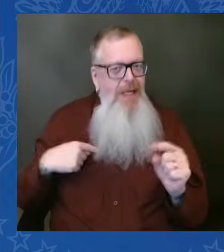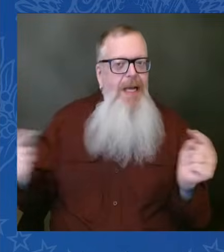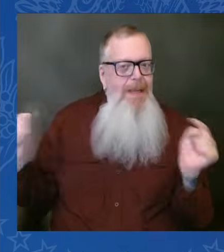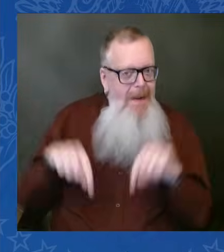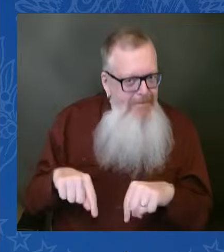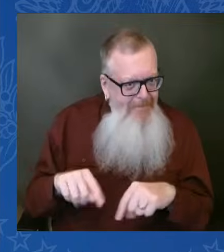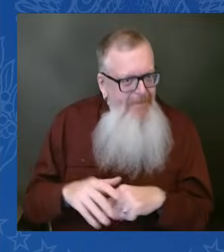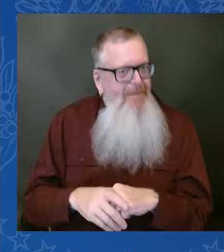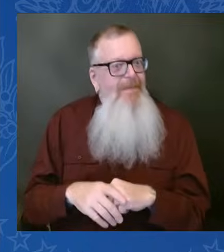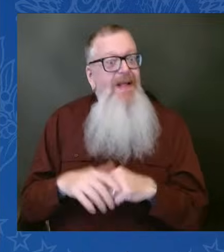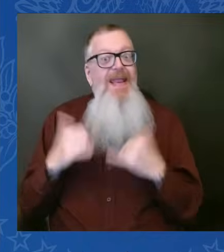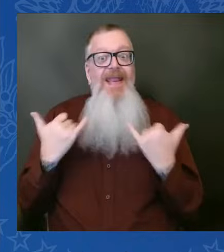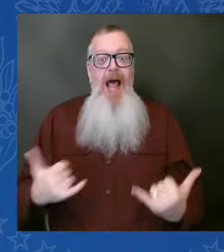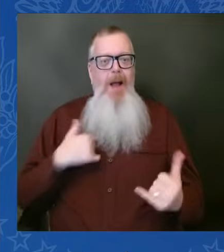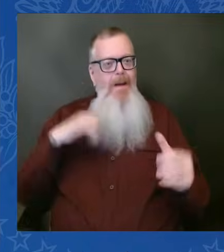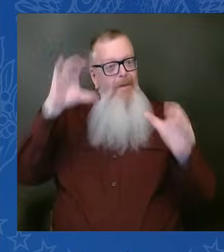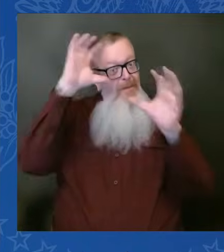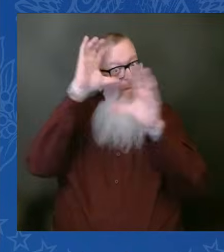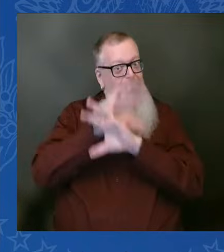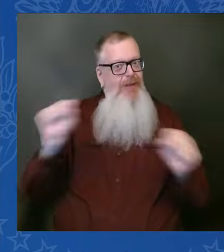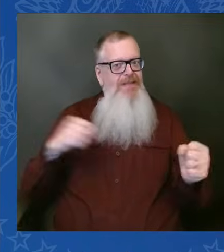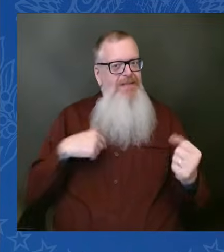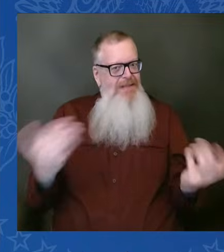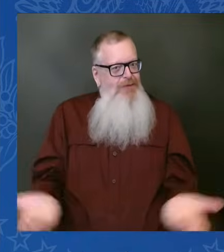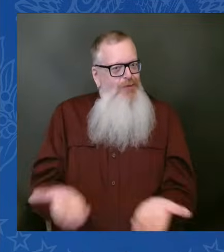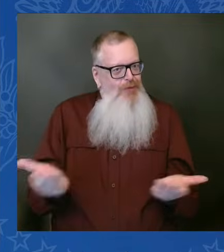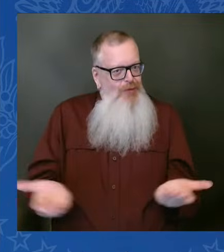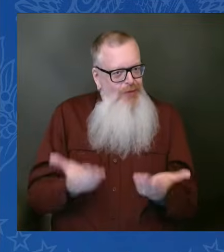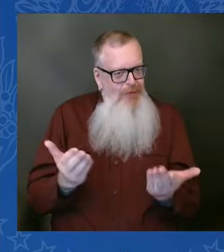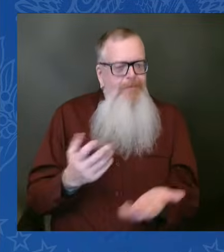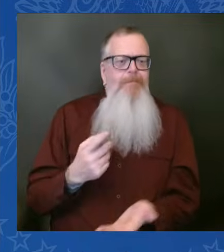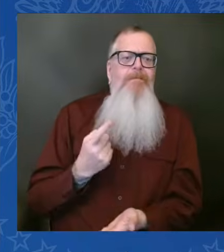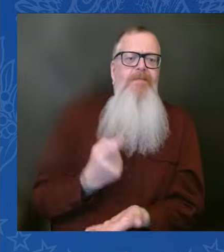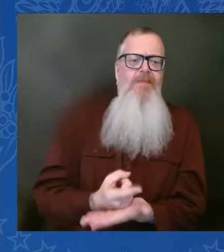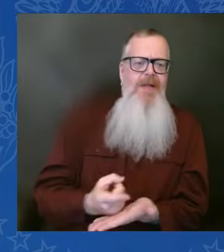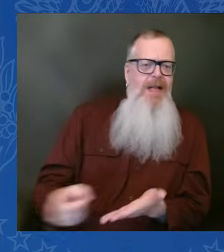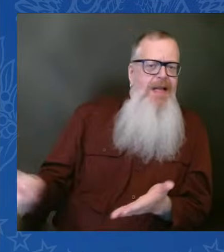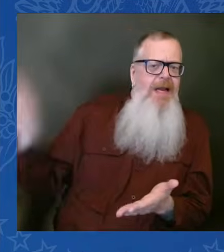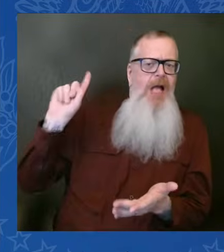about the pivotal actions we took to rescue the economy from the devastating harm caused by the --